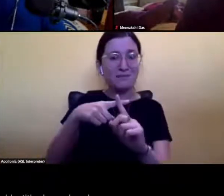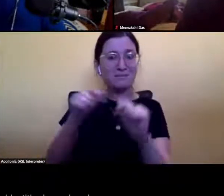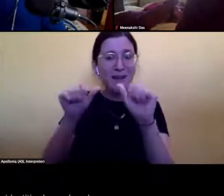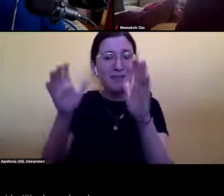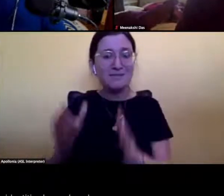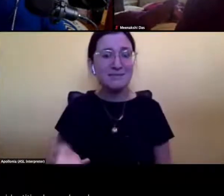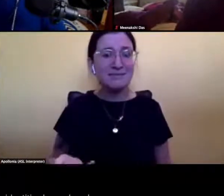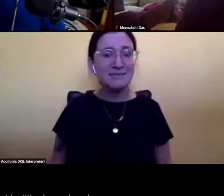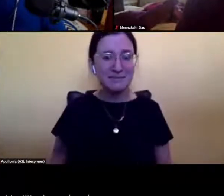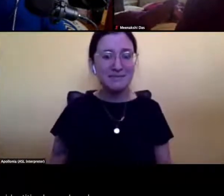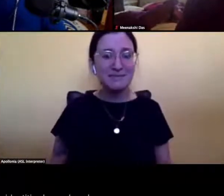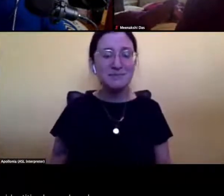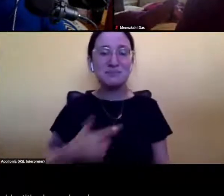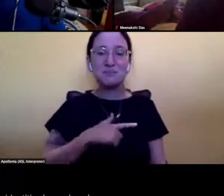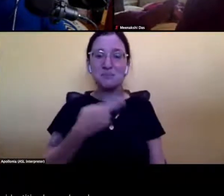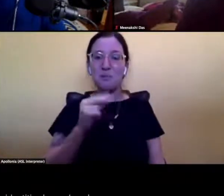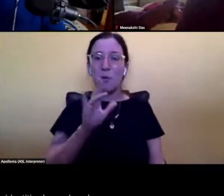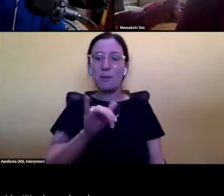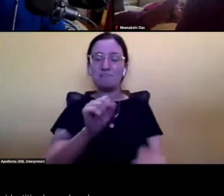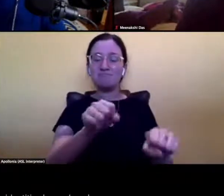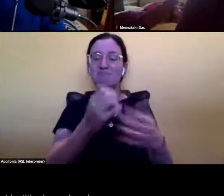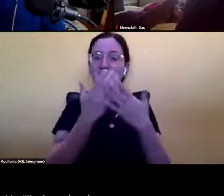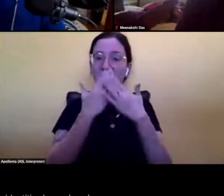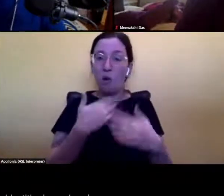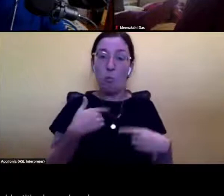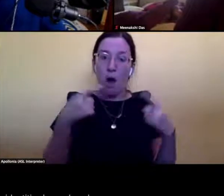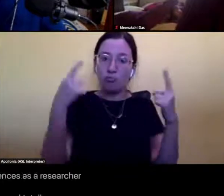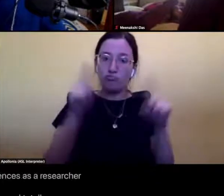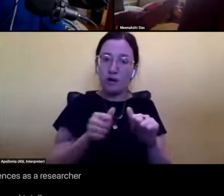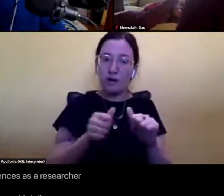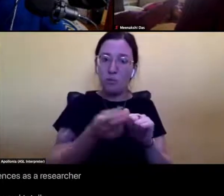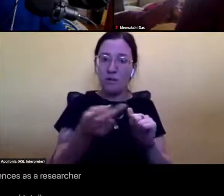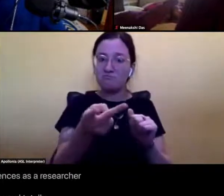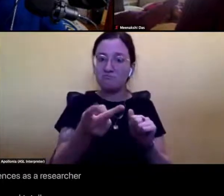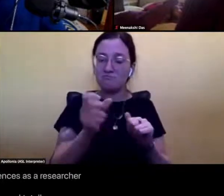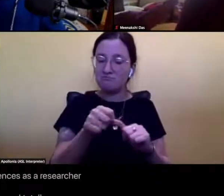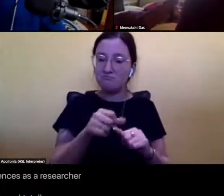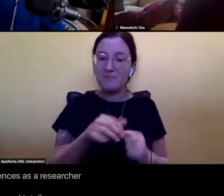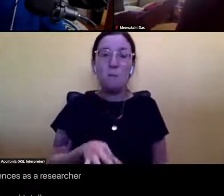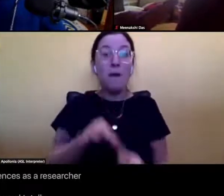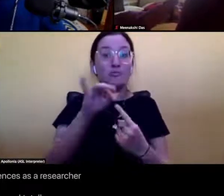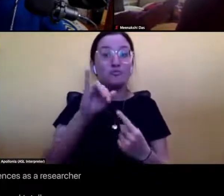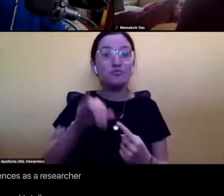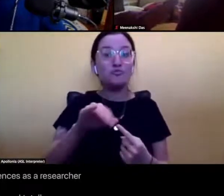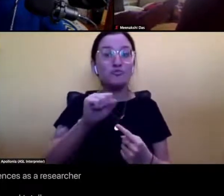with the other panelists. You know, especially what Jesse said about when you figure out